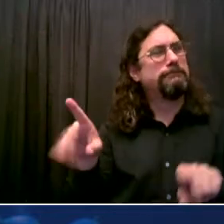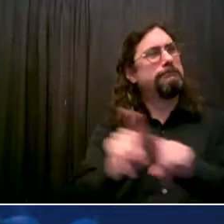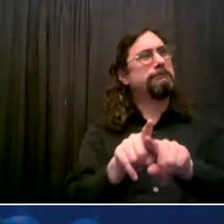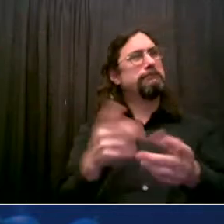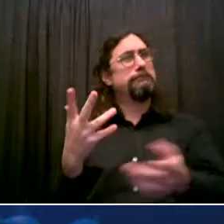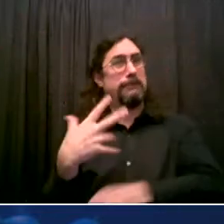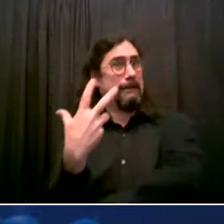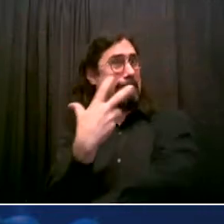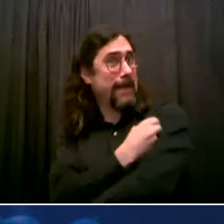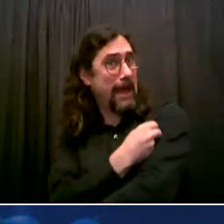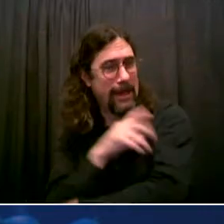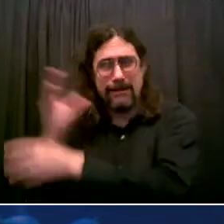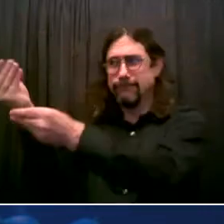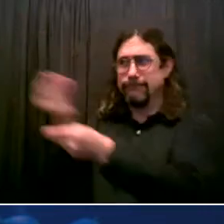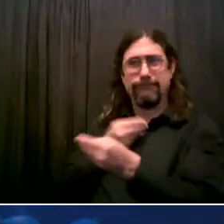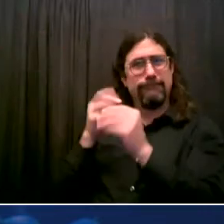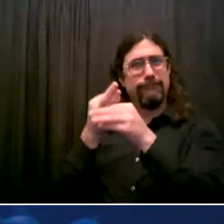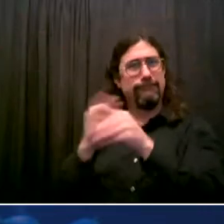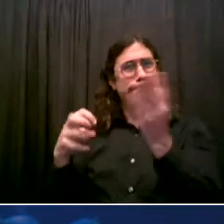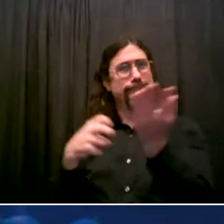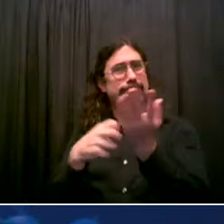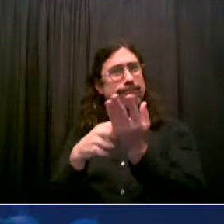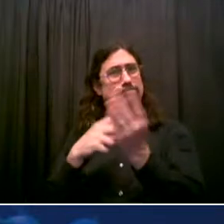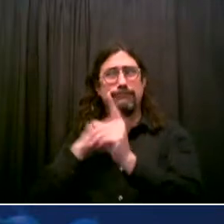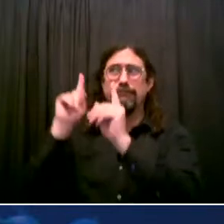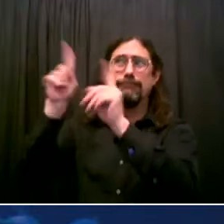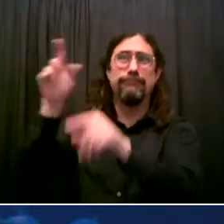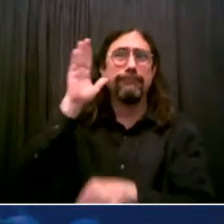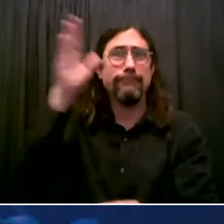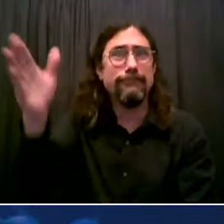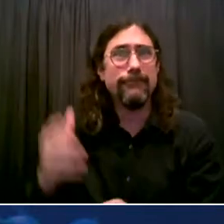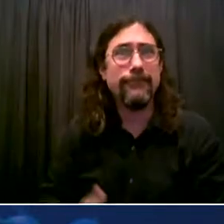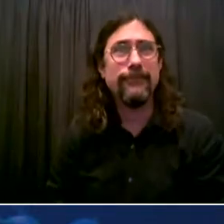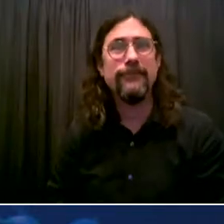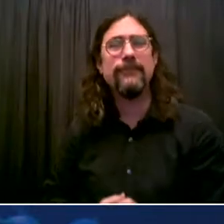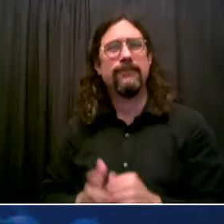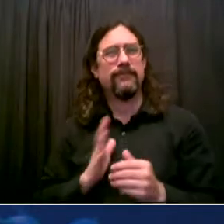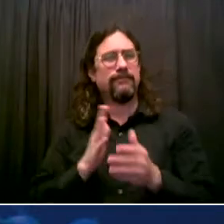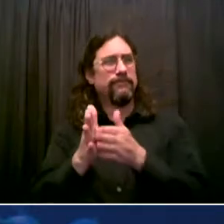AQUARIUM WITH THE SAME THING ANA D FREE TICKET. THIS IS THE